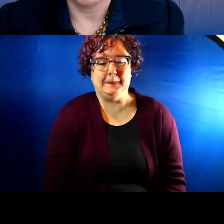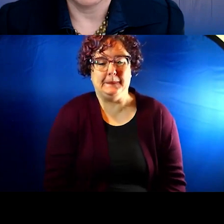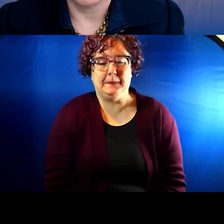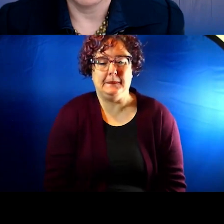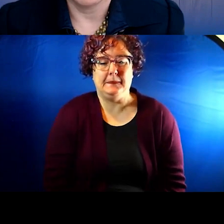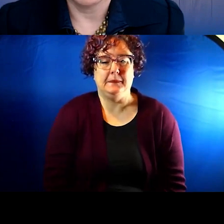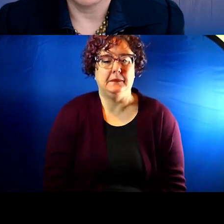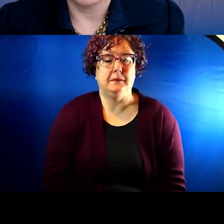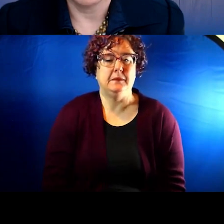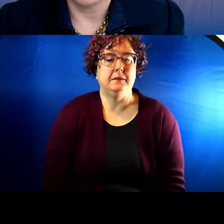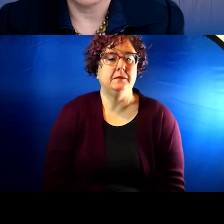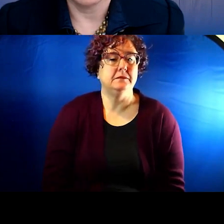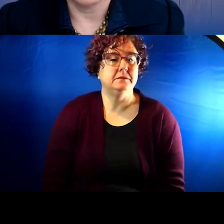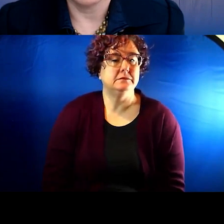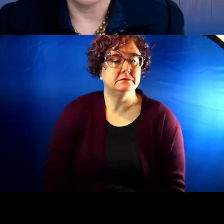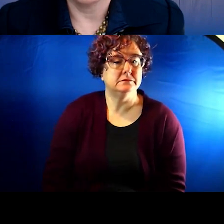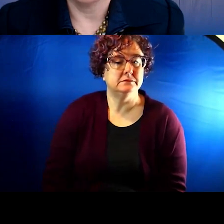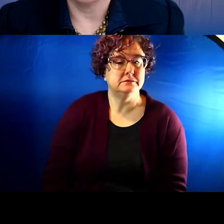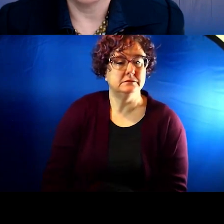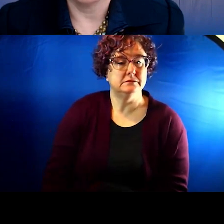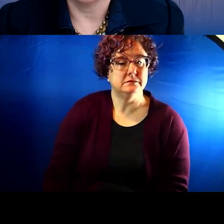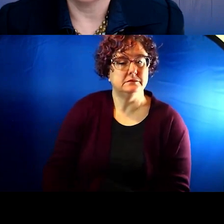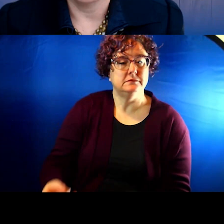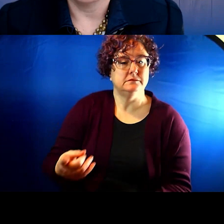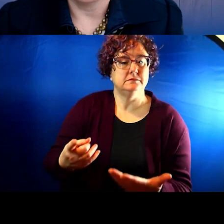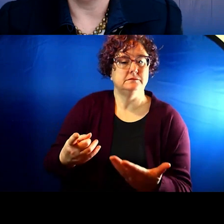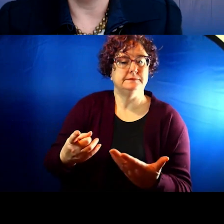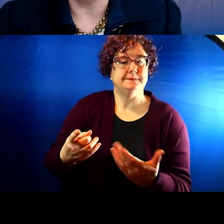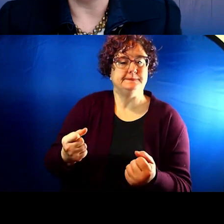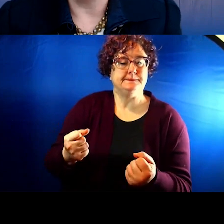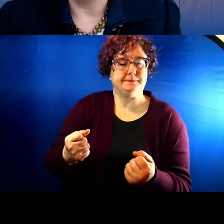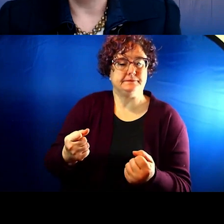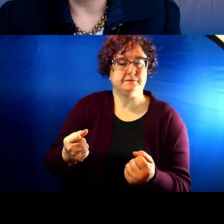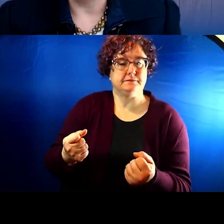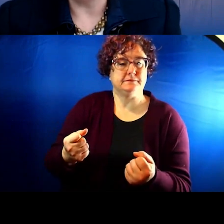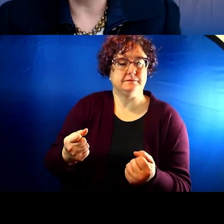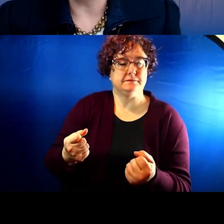WE SERVE PEOPLE WHO JUST WANT TO TALK SOMETIMES -- AH-HA.